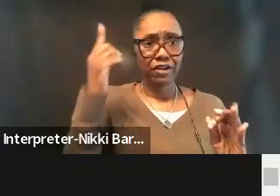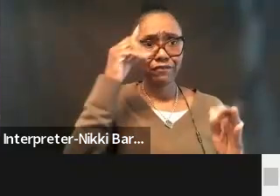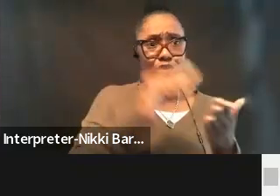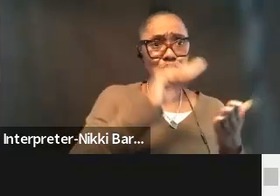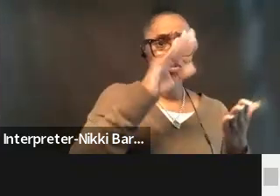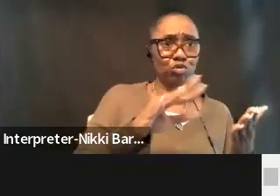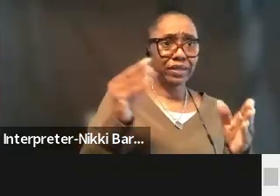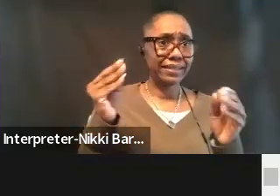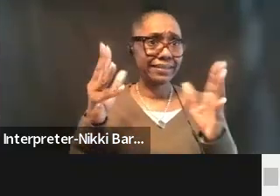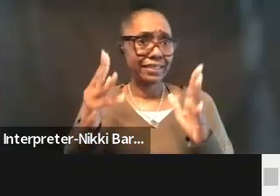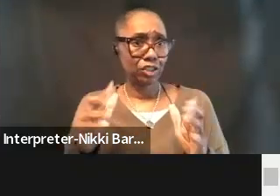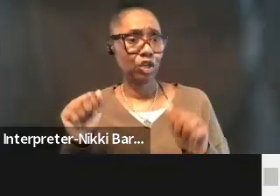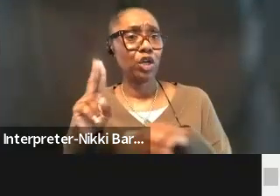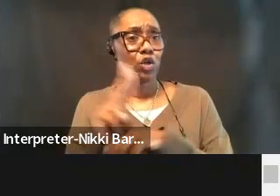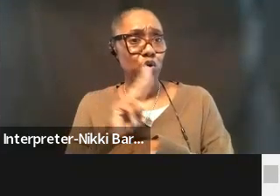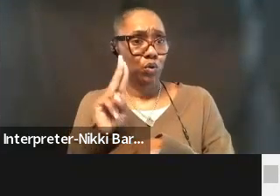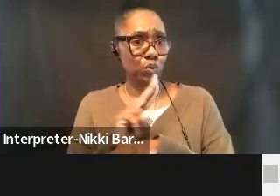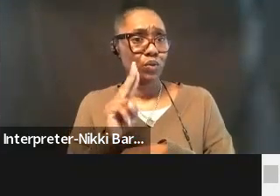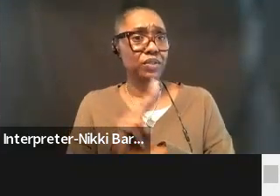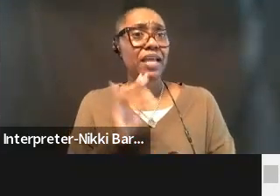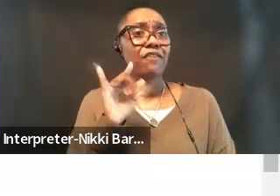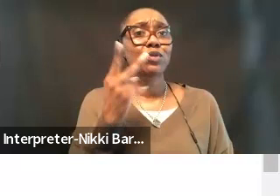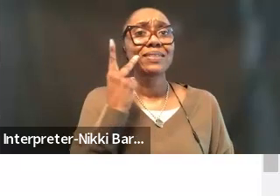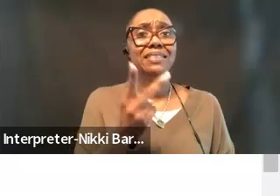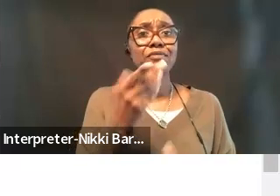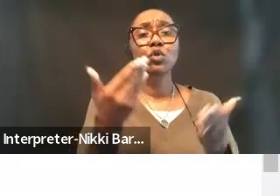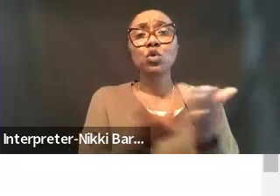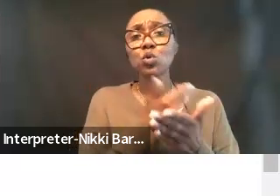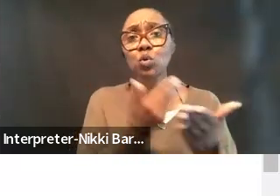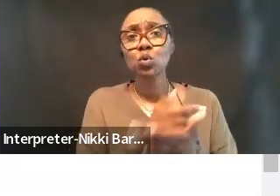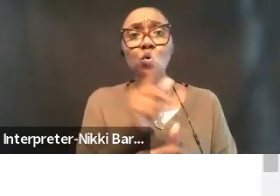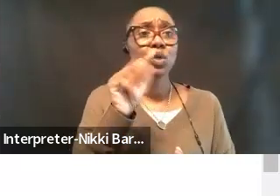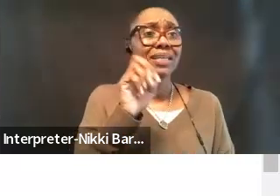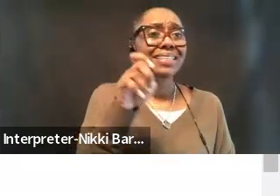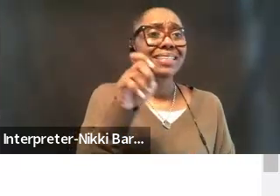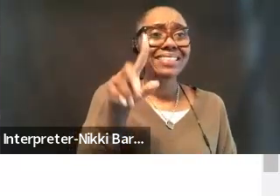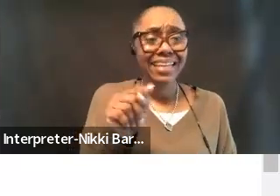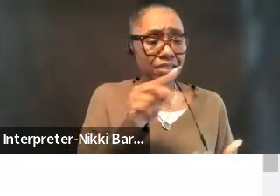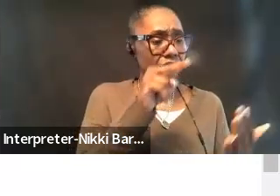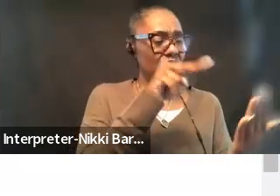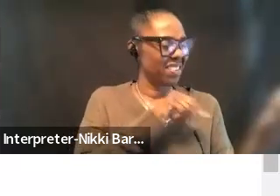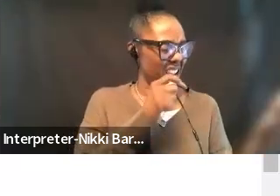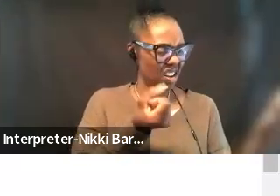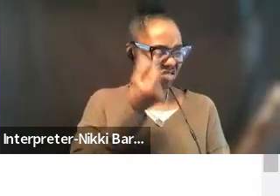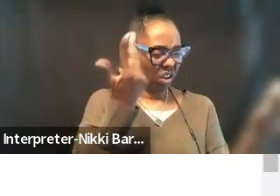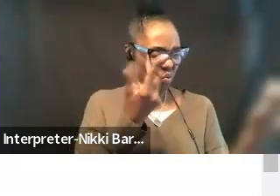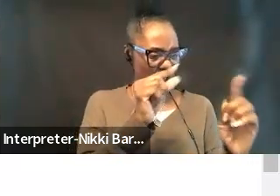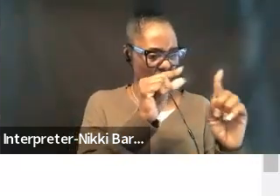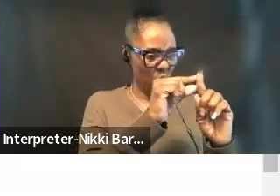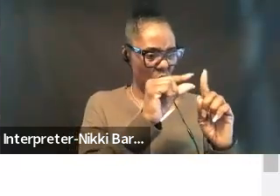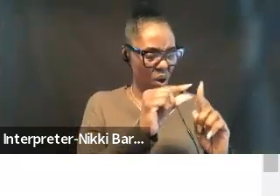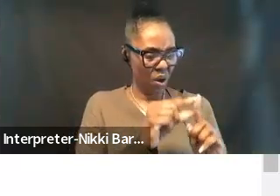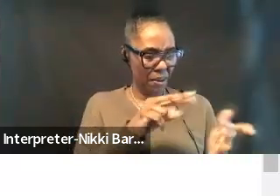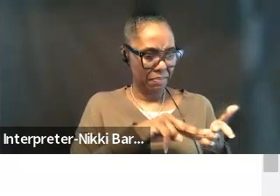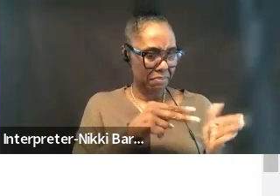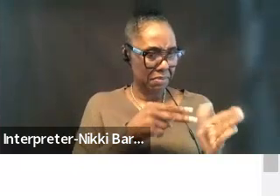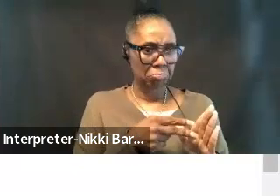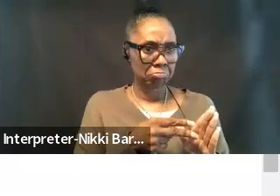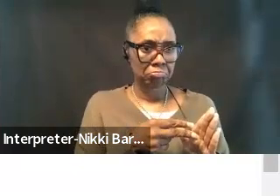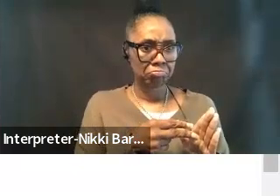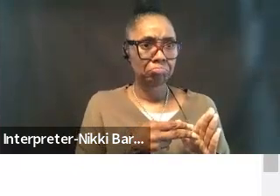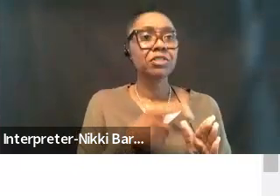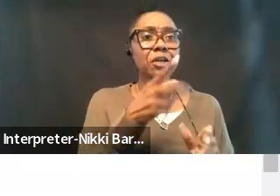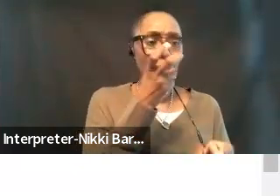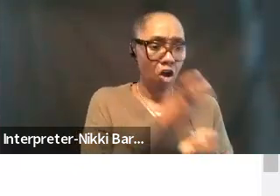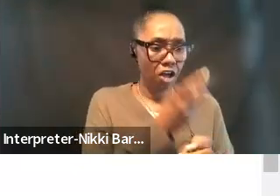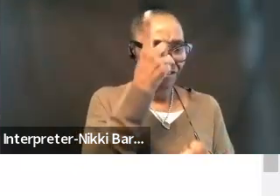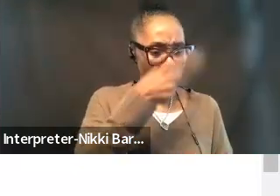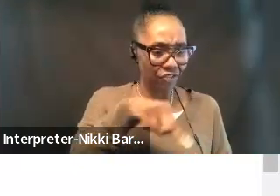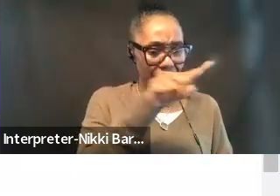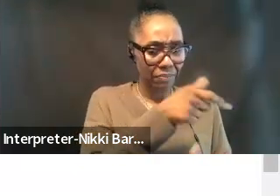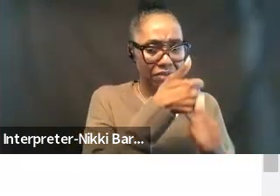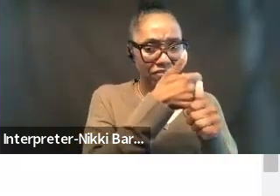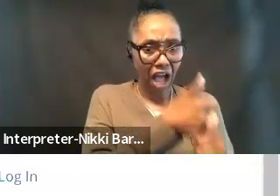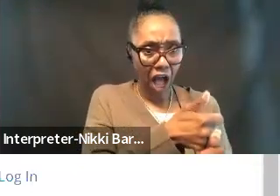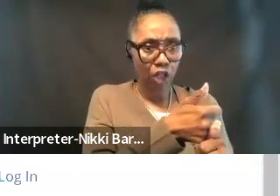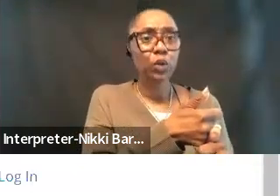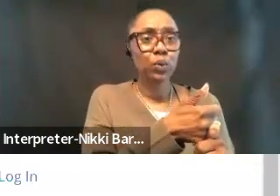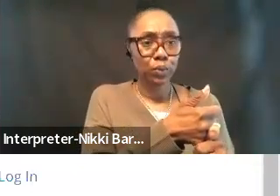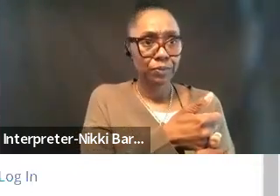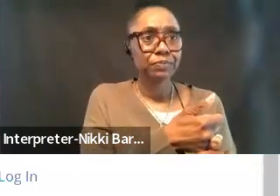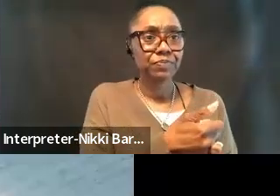Text that they might not know all the vocabulary words. And it, and it would be hard for them to follow because they don't have that prior knowledge.